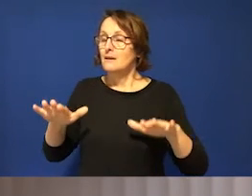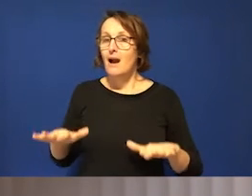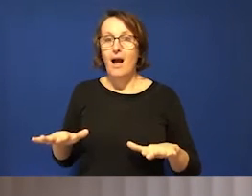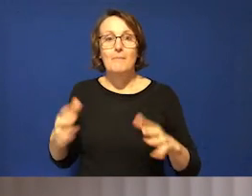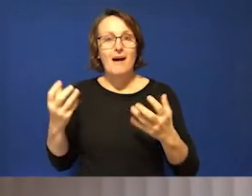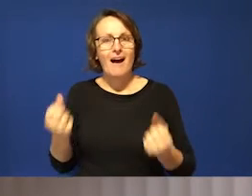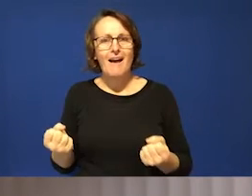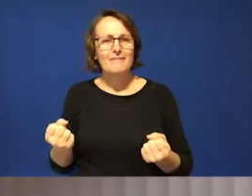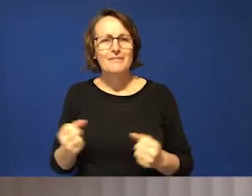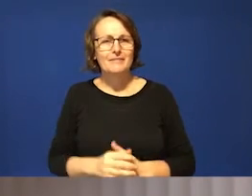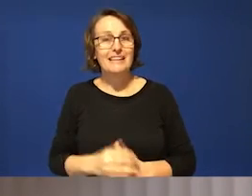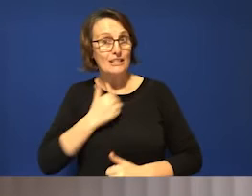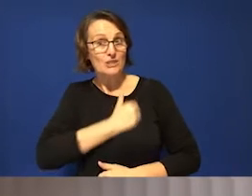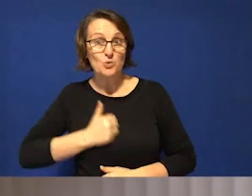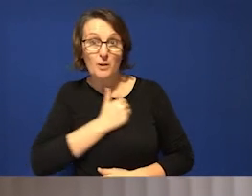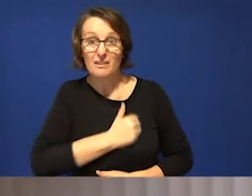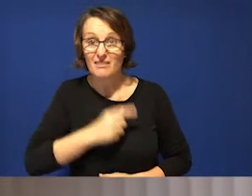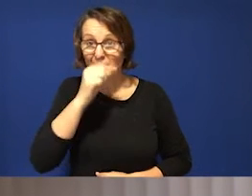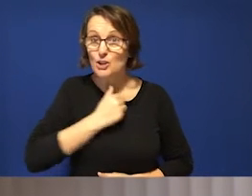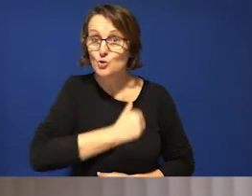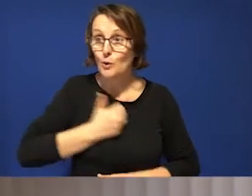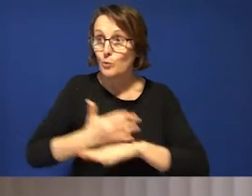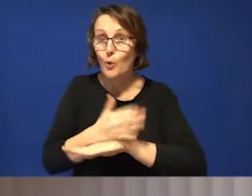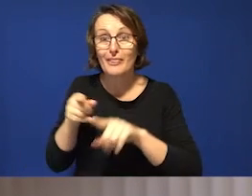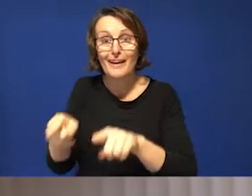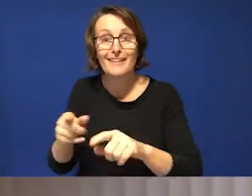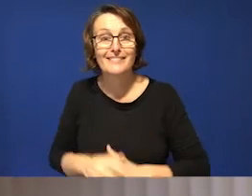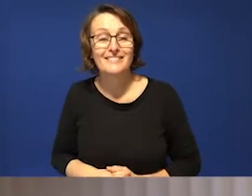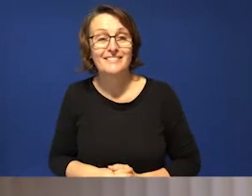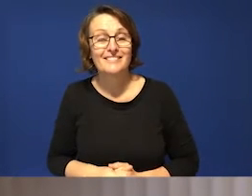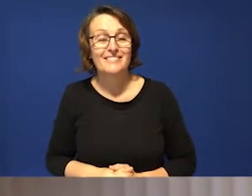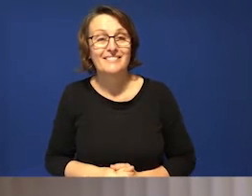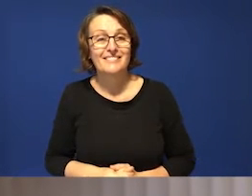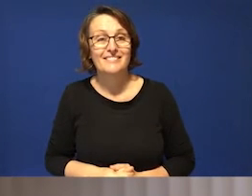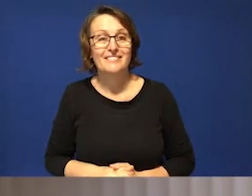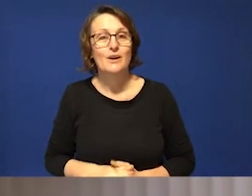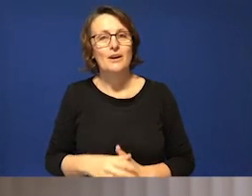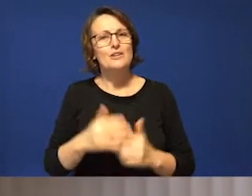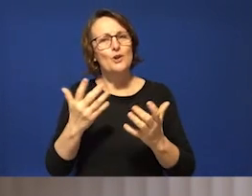it's just a massive- It's an enjoyable work environment. I mean, you don't, we've removed that stress